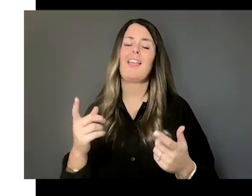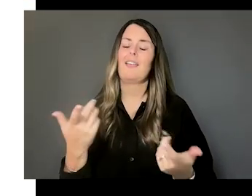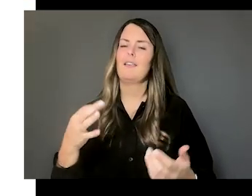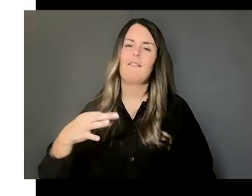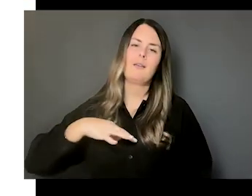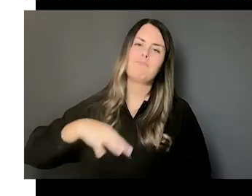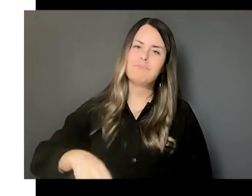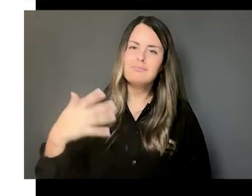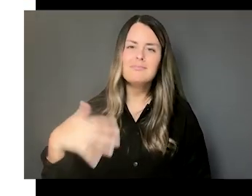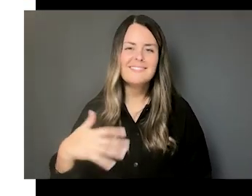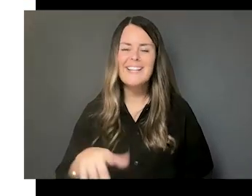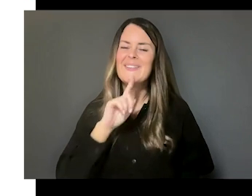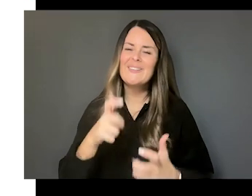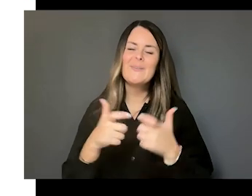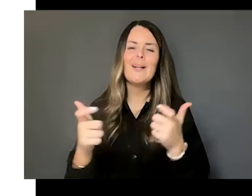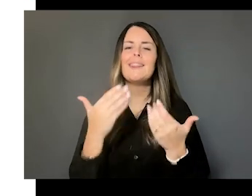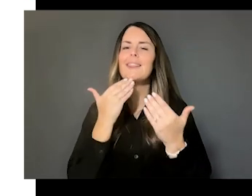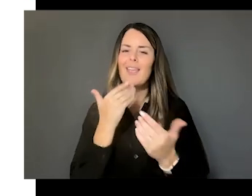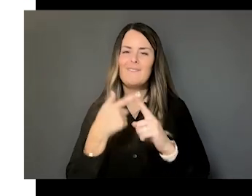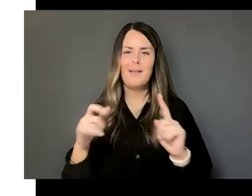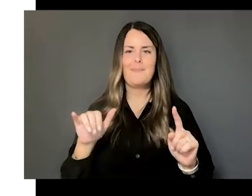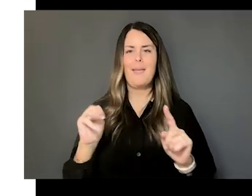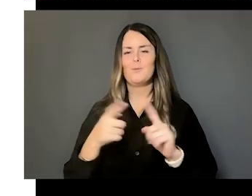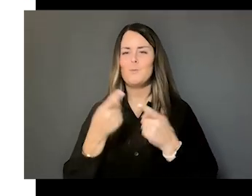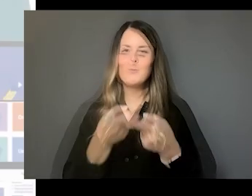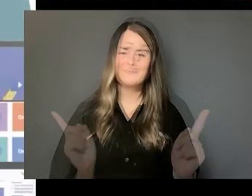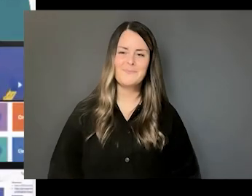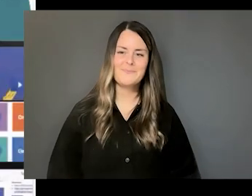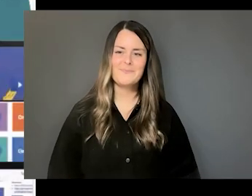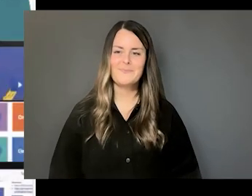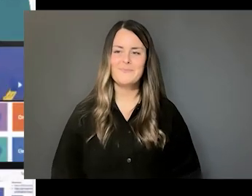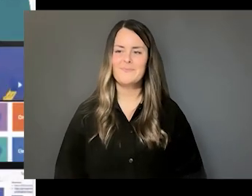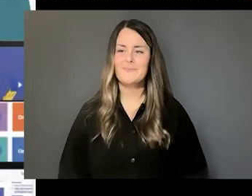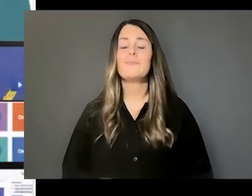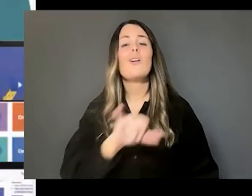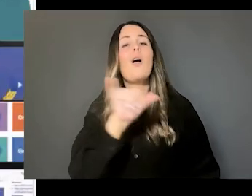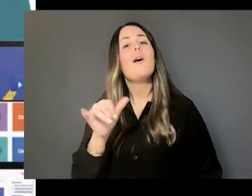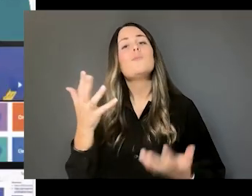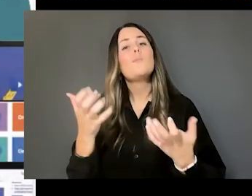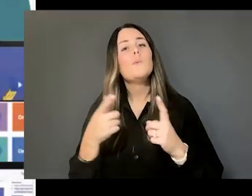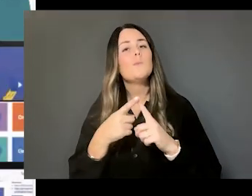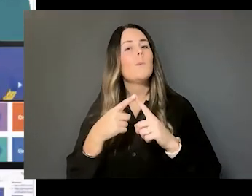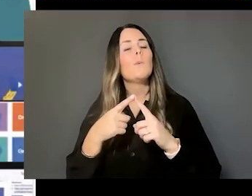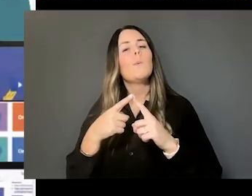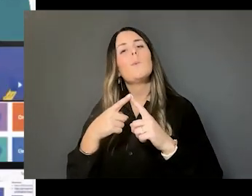So huge thank you from IM to all of you. We also want to give a shout out, of course